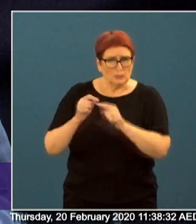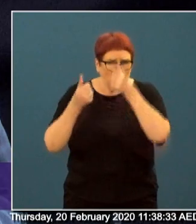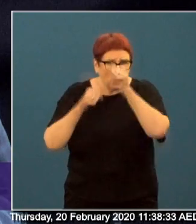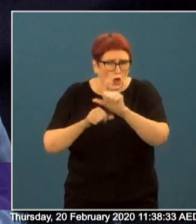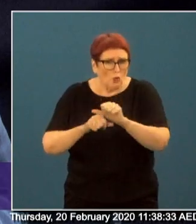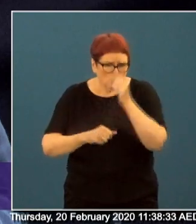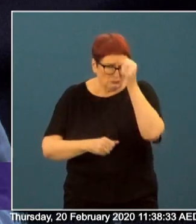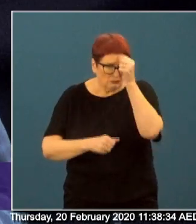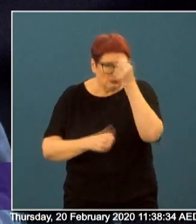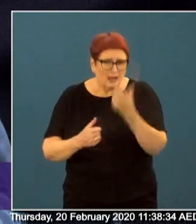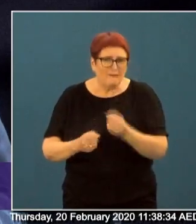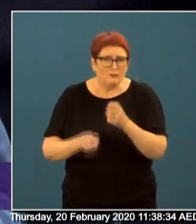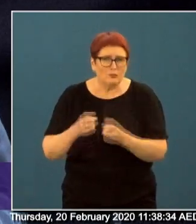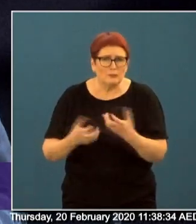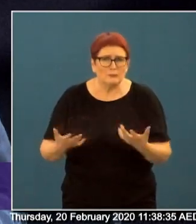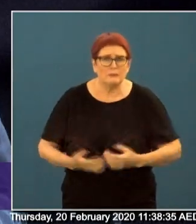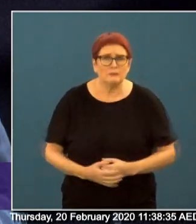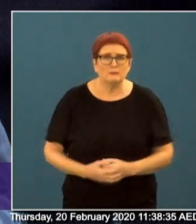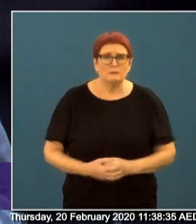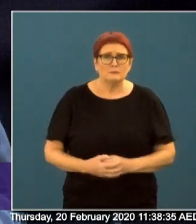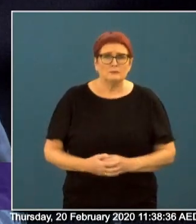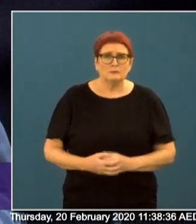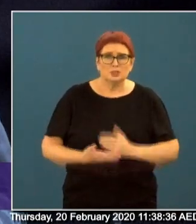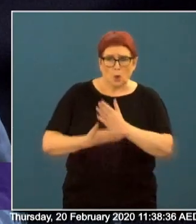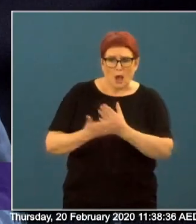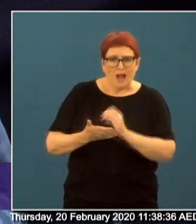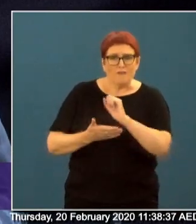So, in fact, half of the concerns related to health were unknown.